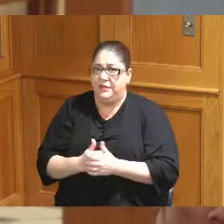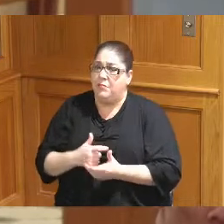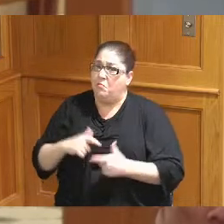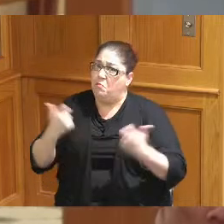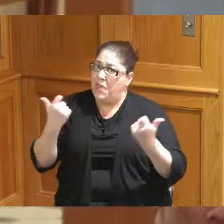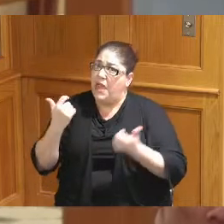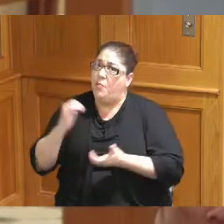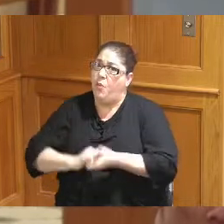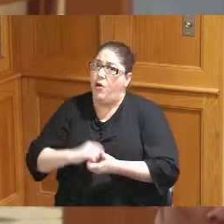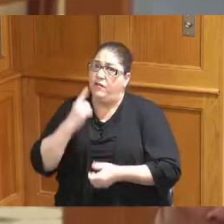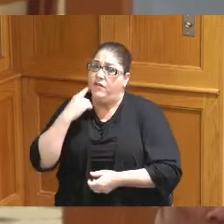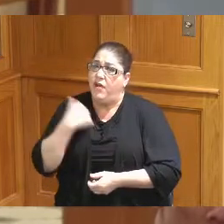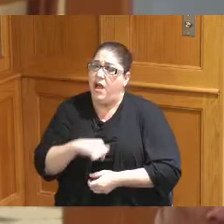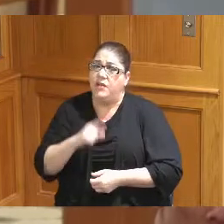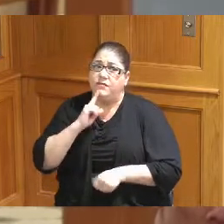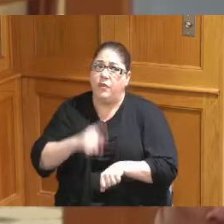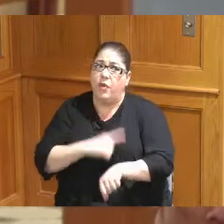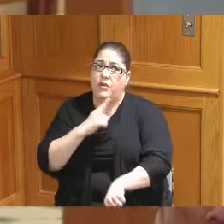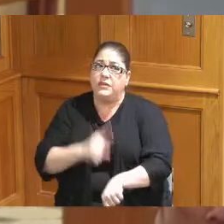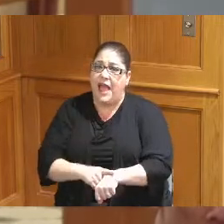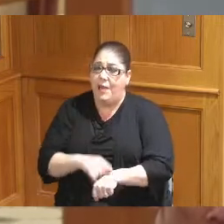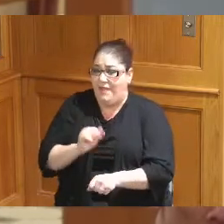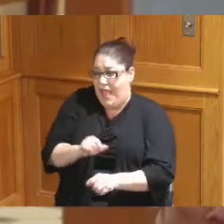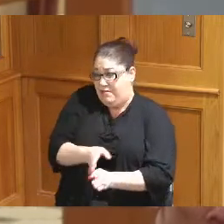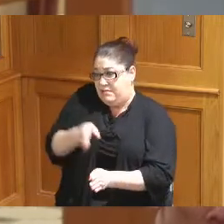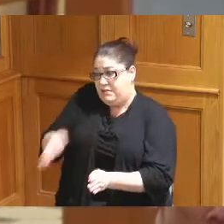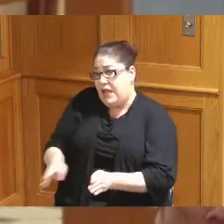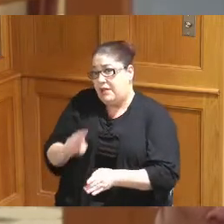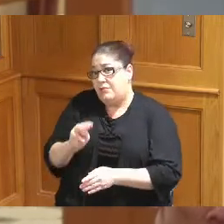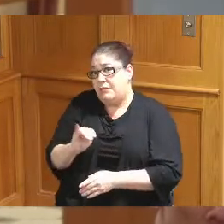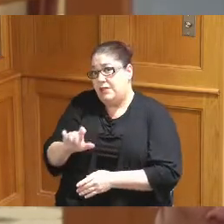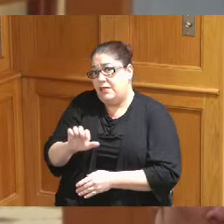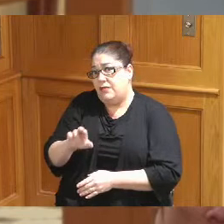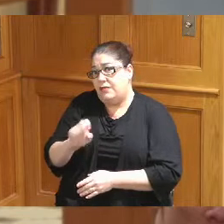time on the on that side of the Mill Creek which many people in St. Bernard don't even realize is